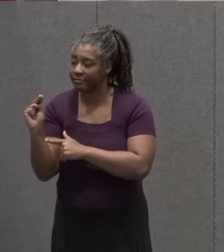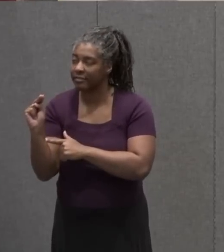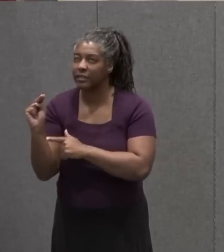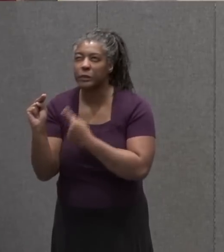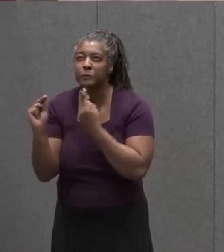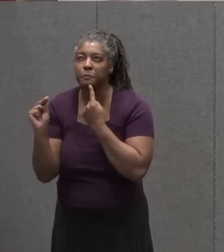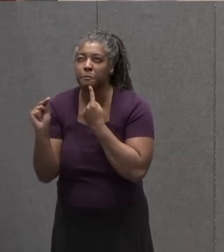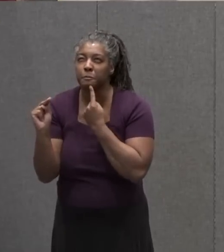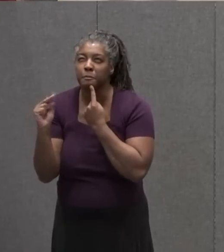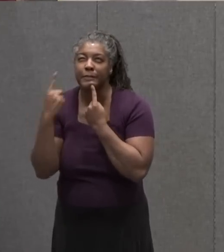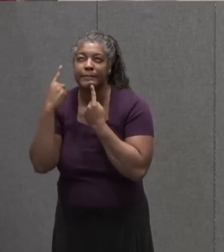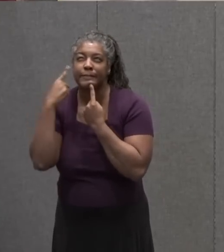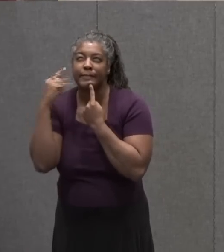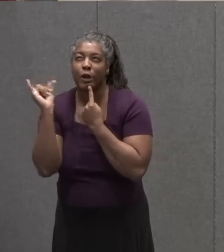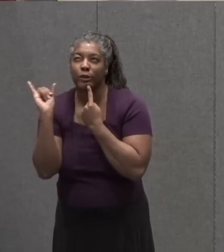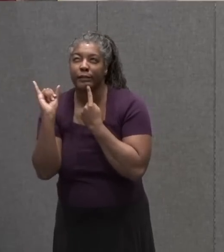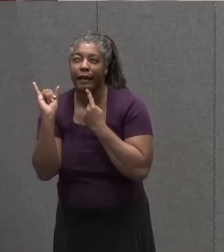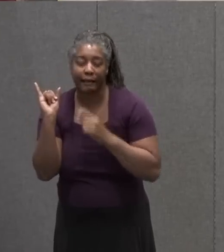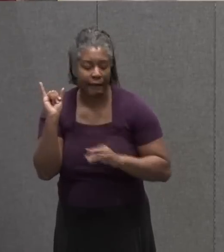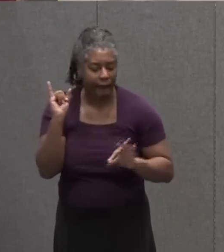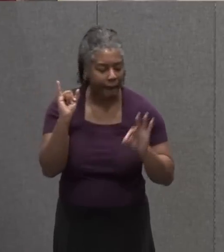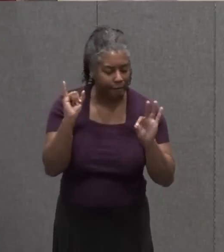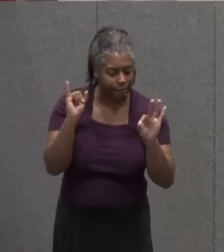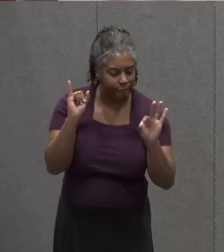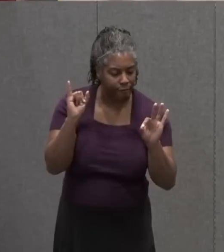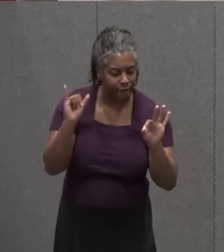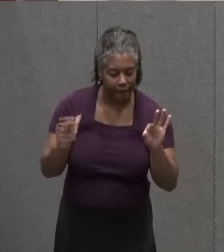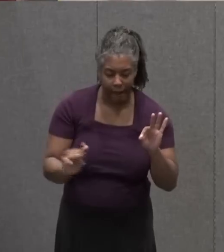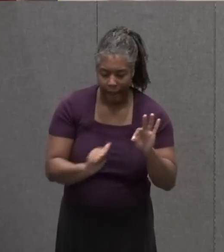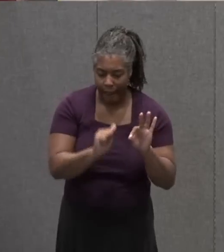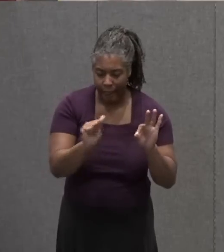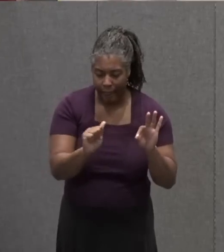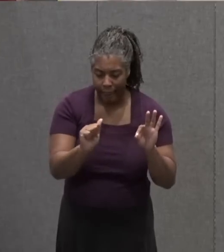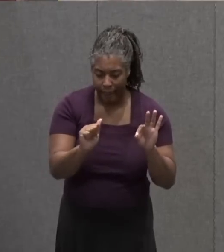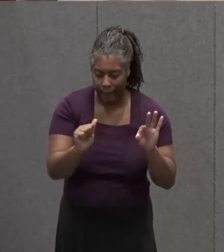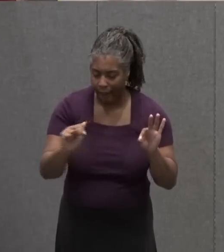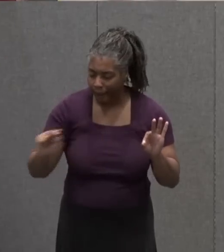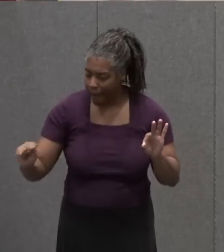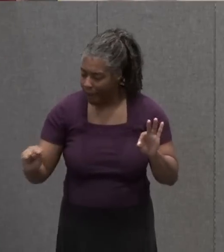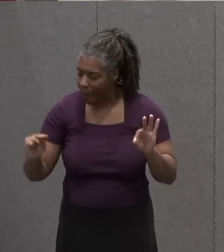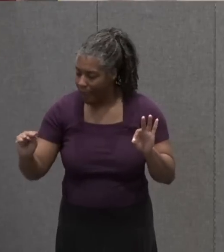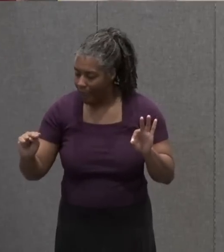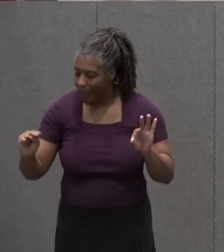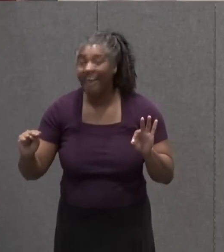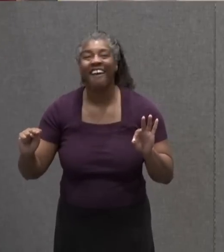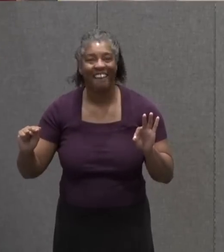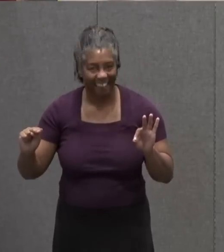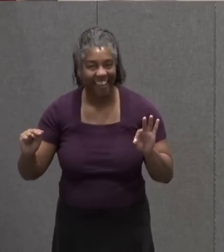Next time, we will practice some more letters of the alphabet and we will bring together some more